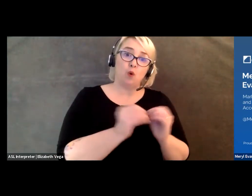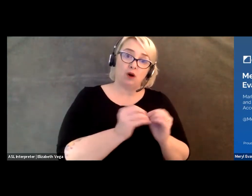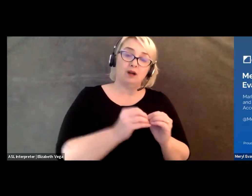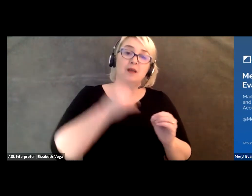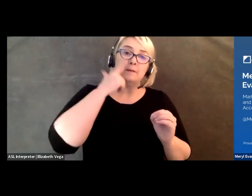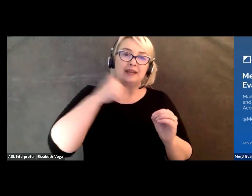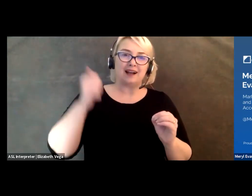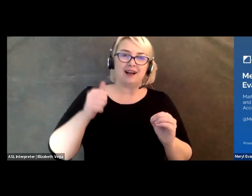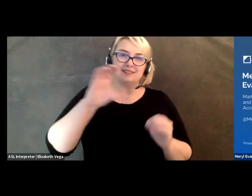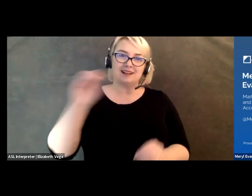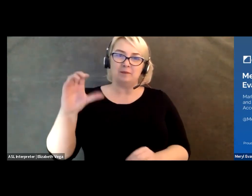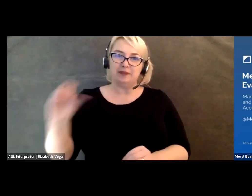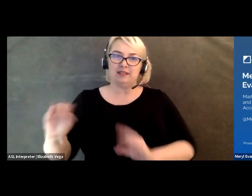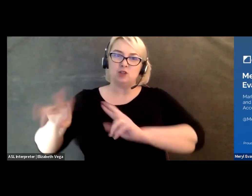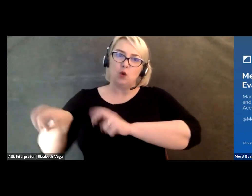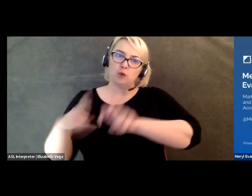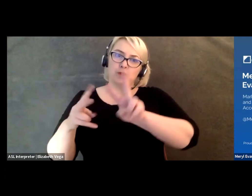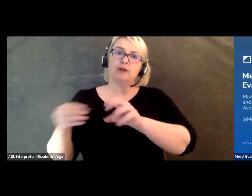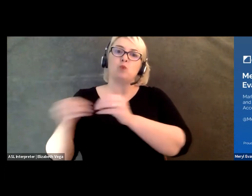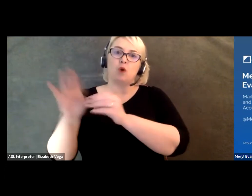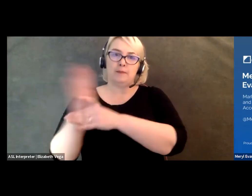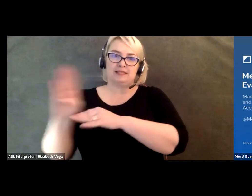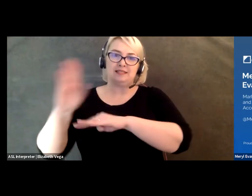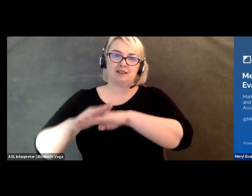digitized more of their business. And added delivery options.